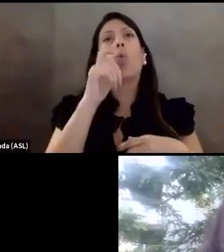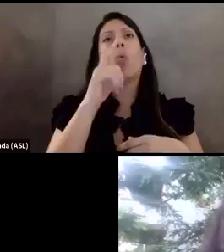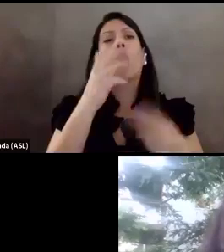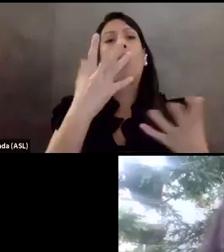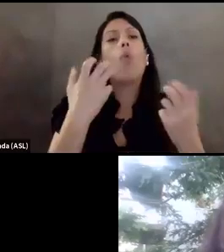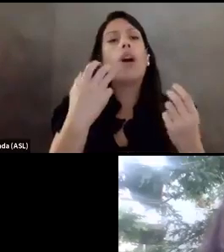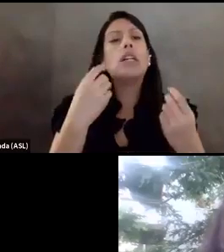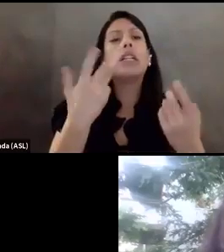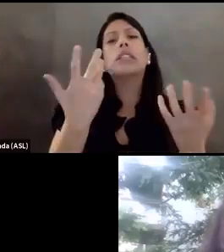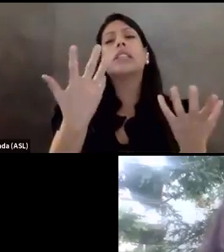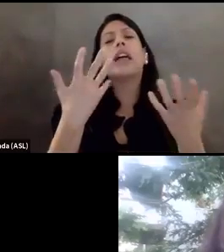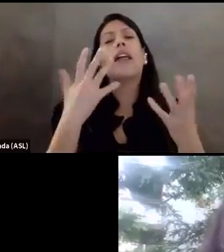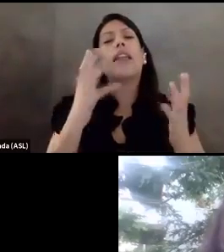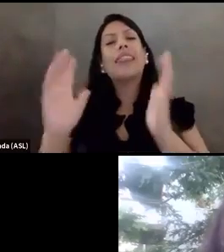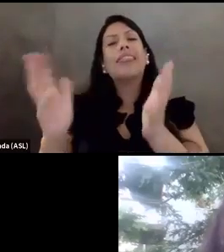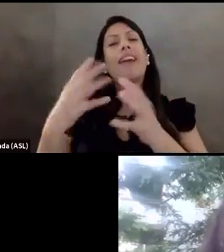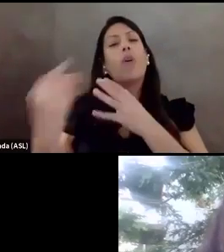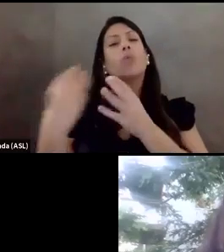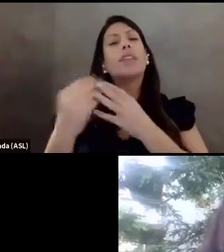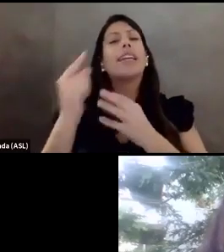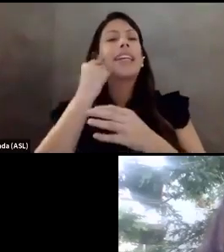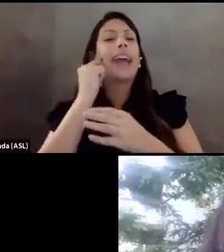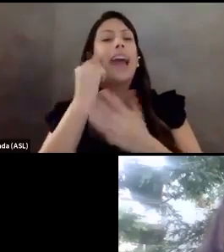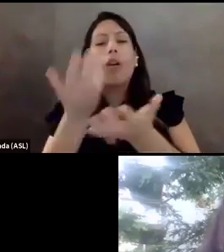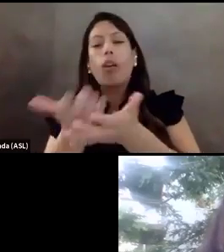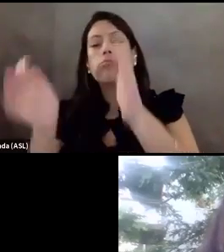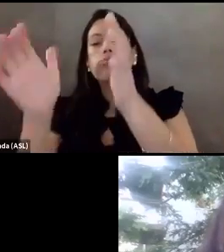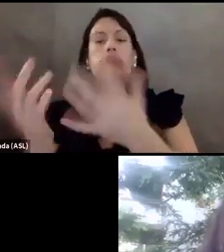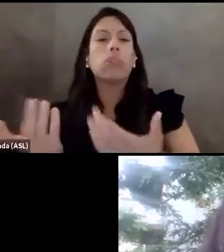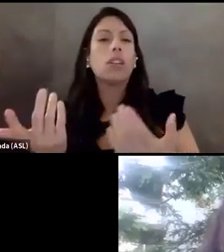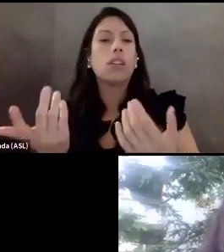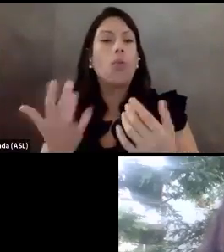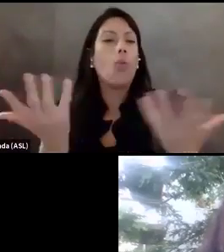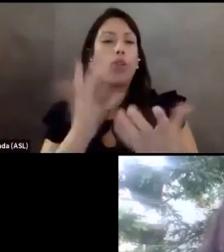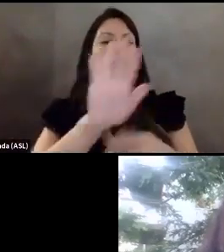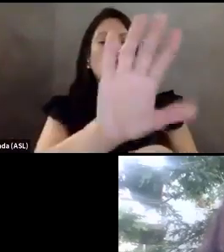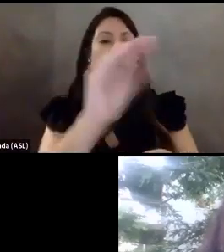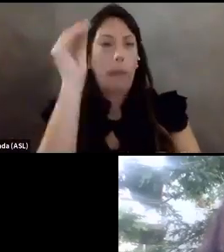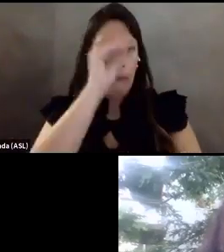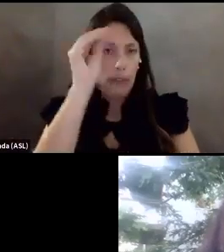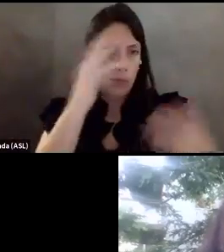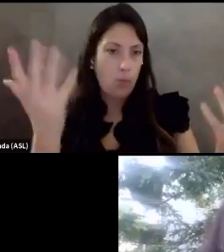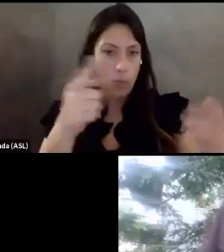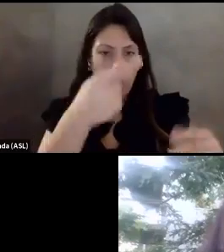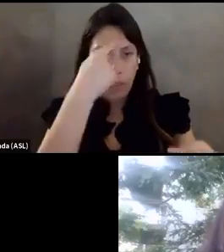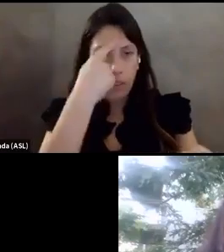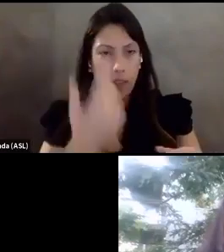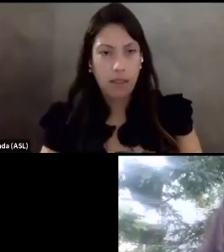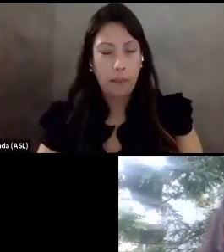for trick or treaters. What's your what would you say to them, please?